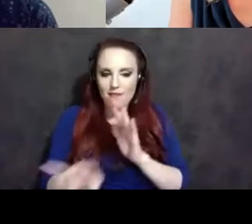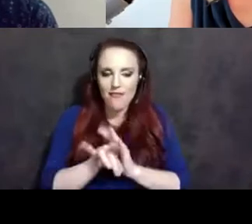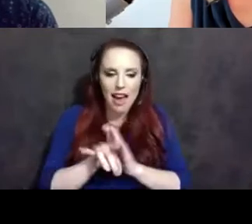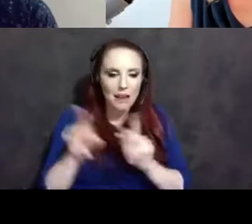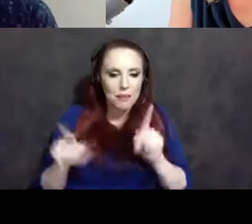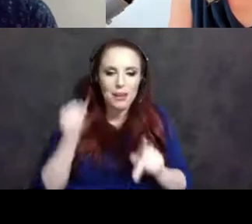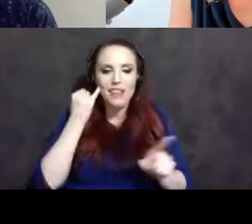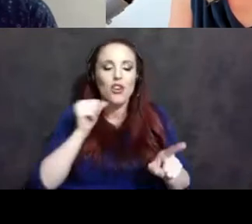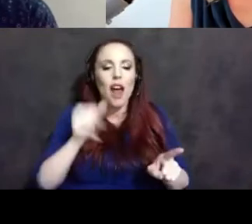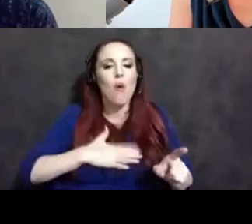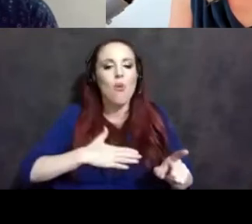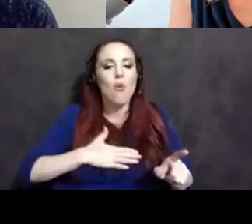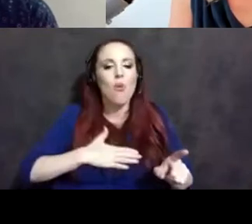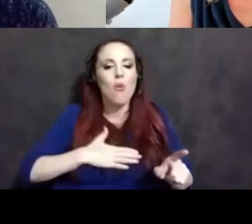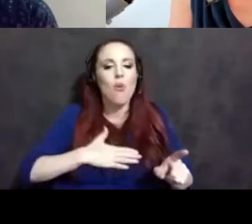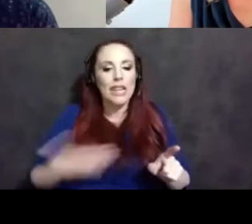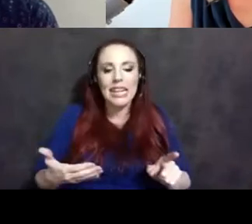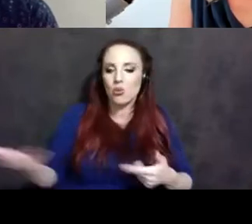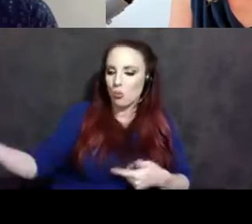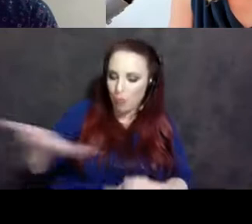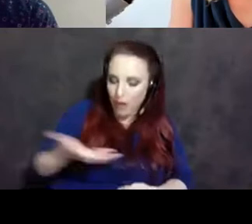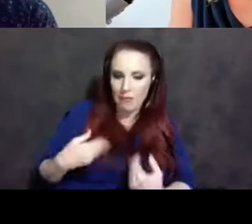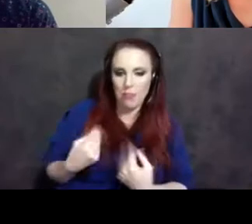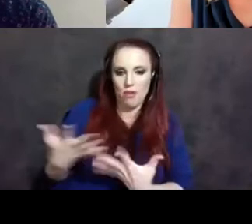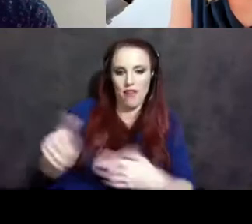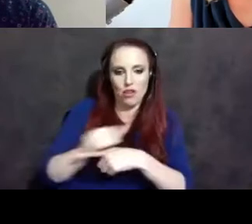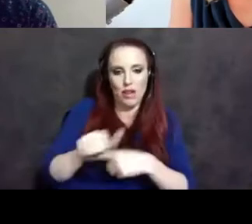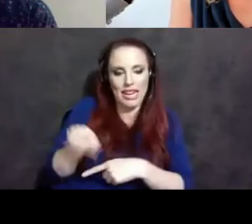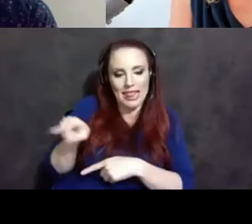You're not willing to take them into the fold and get them the training you need.